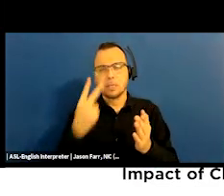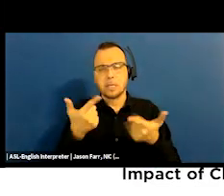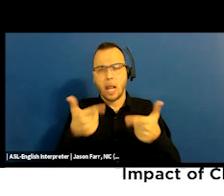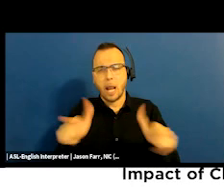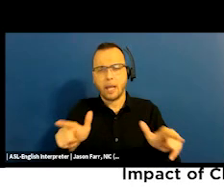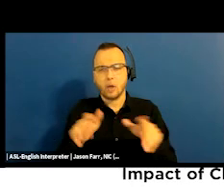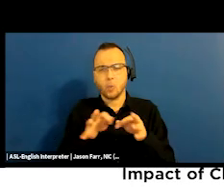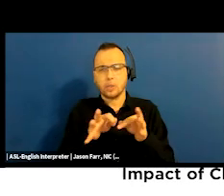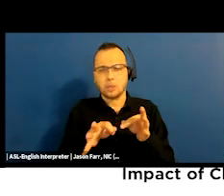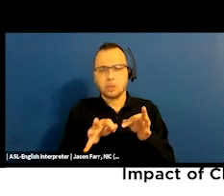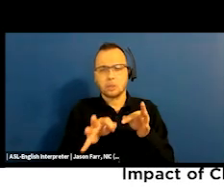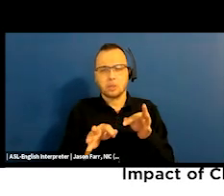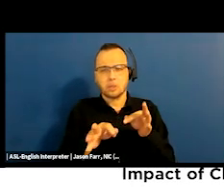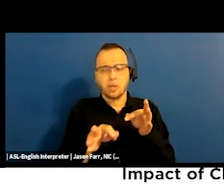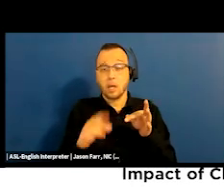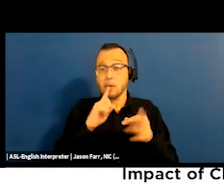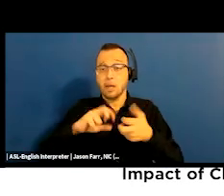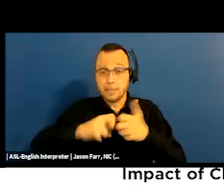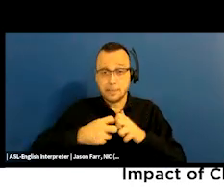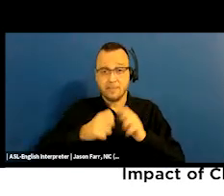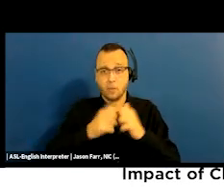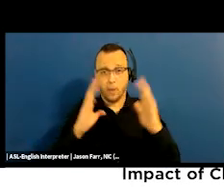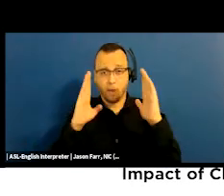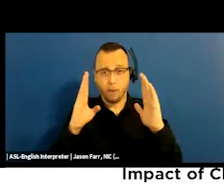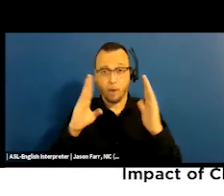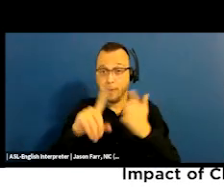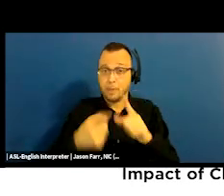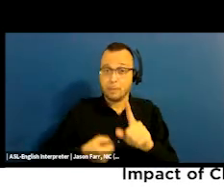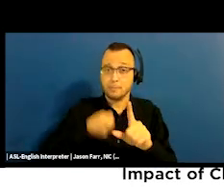So it goes from their cognition, how ready are they to learn?